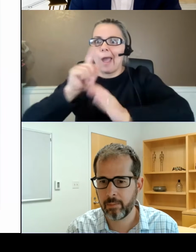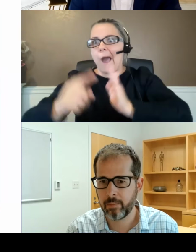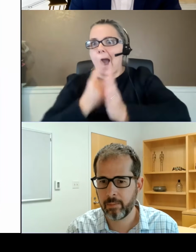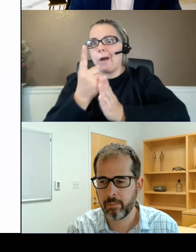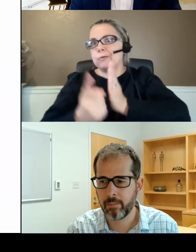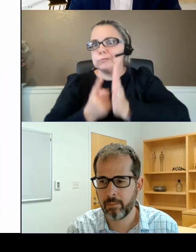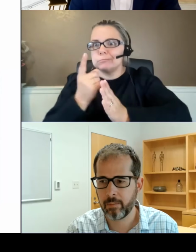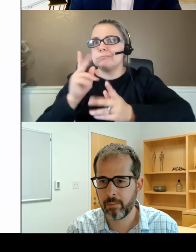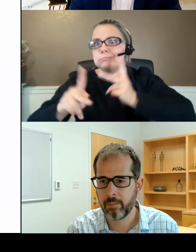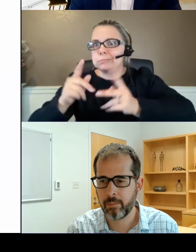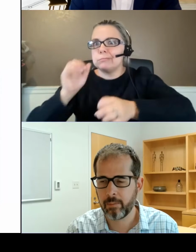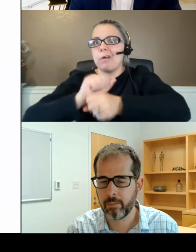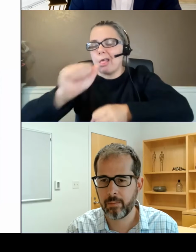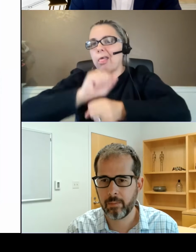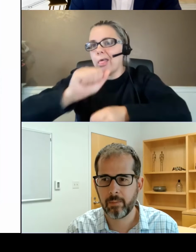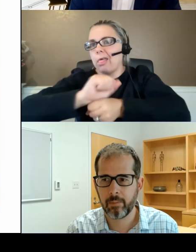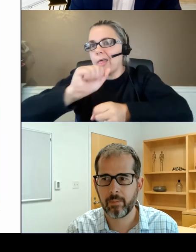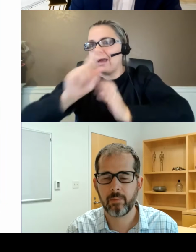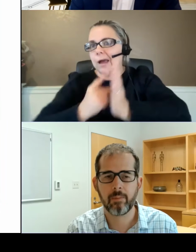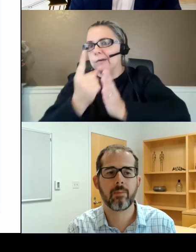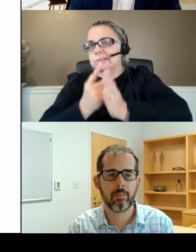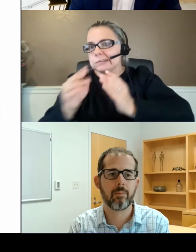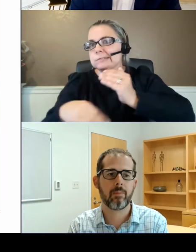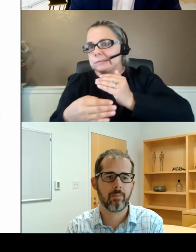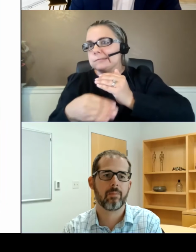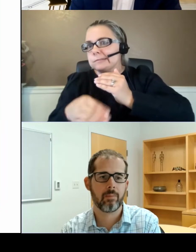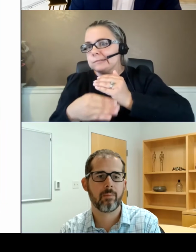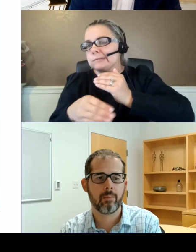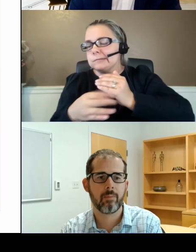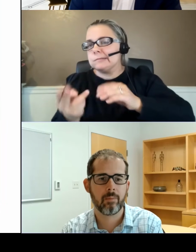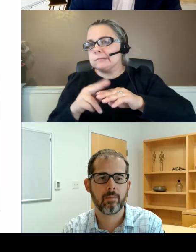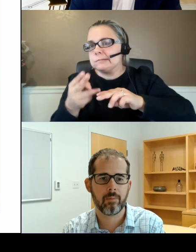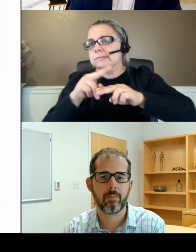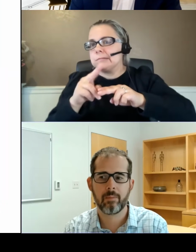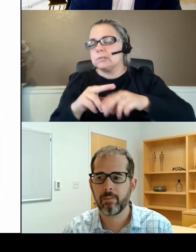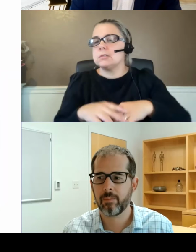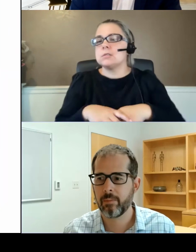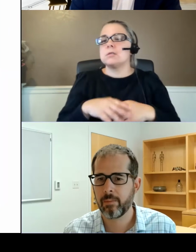to make that tool accessible or to creating accommodations. And I think accommodations,